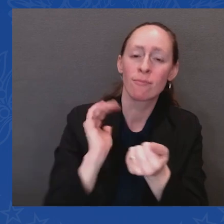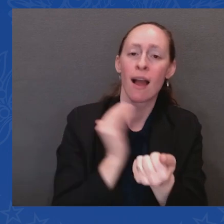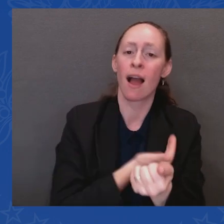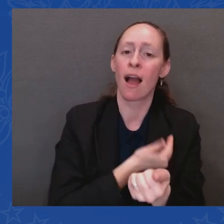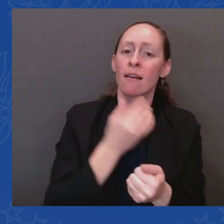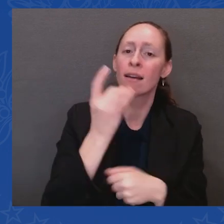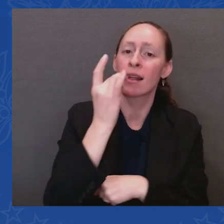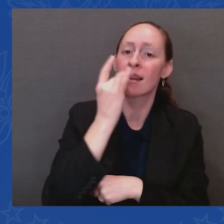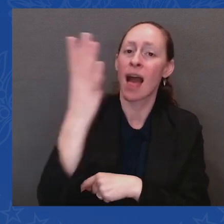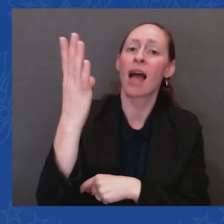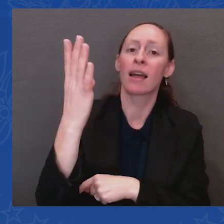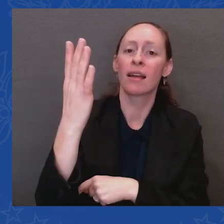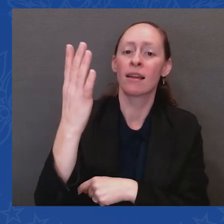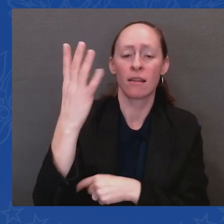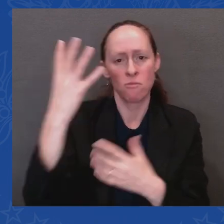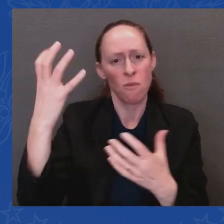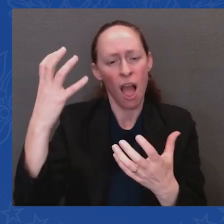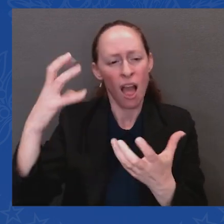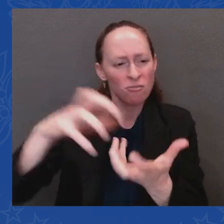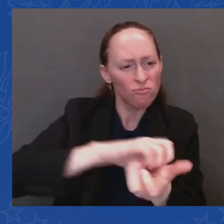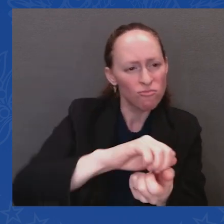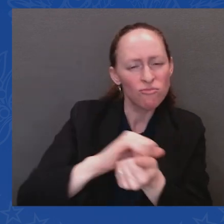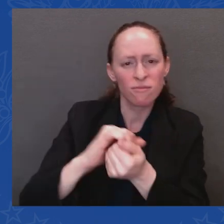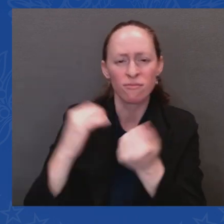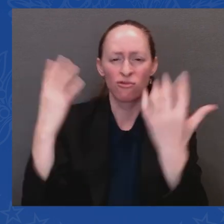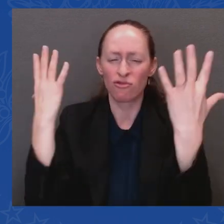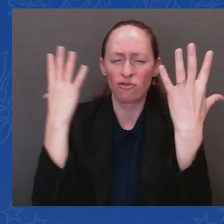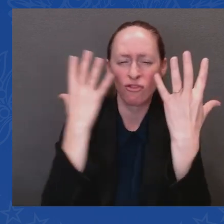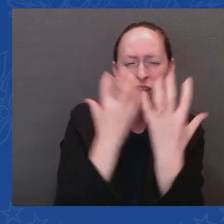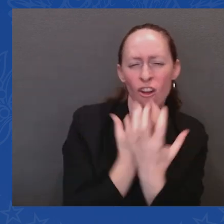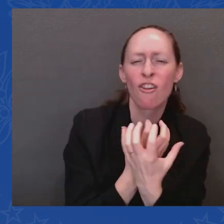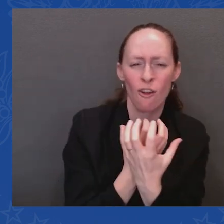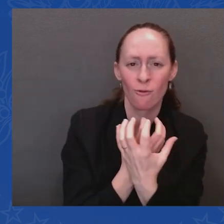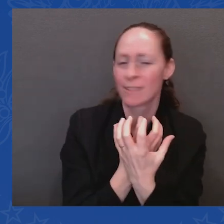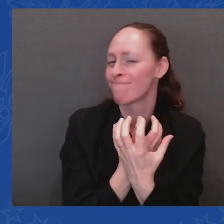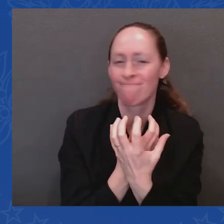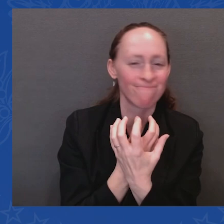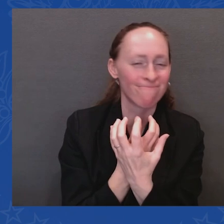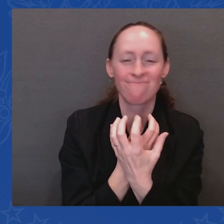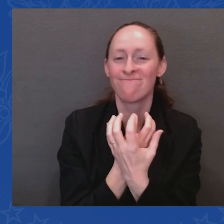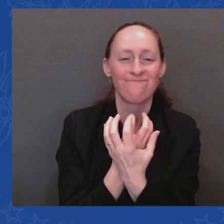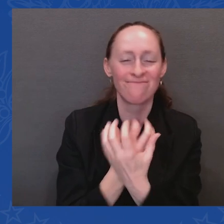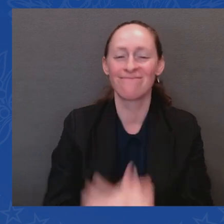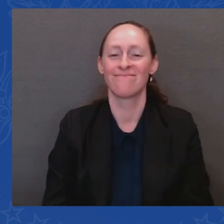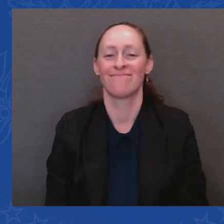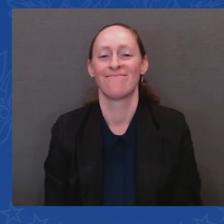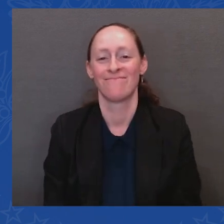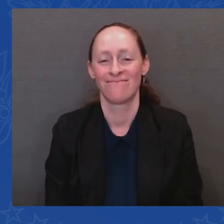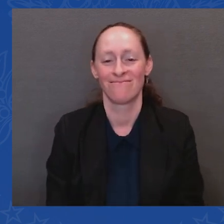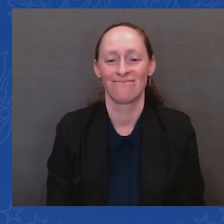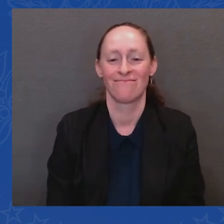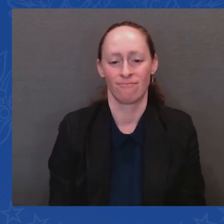They were there when a determined band of patriots sparked a revolution, delivering a nation where everyone --